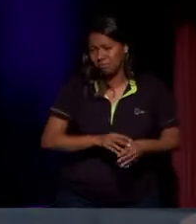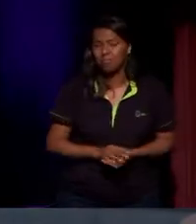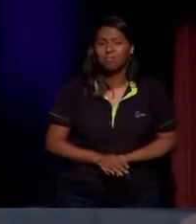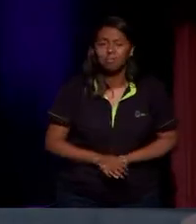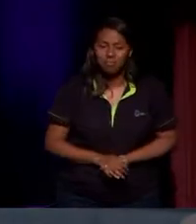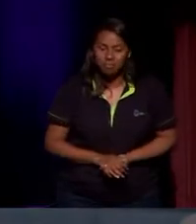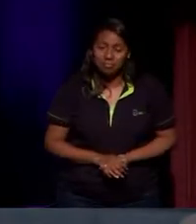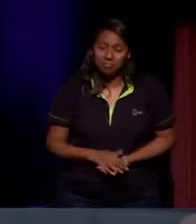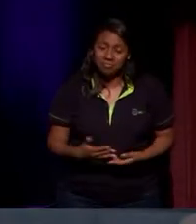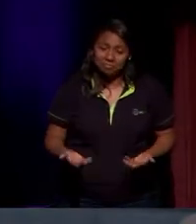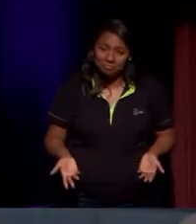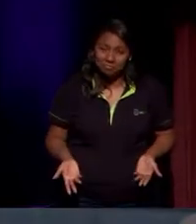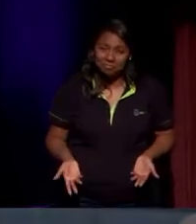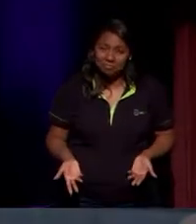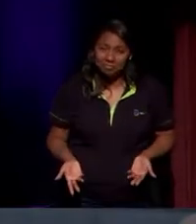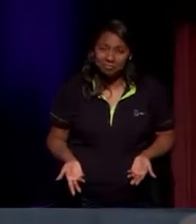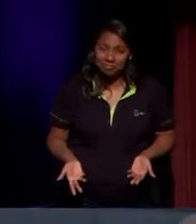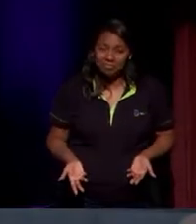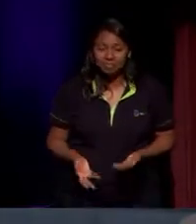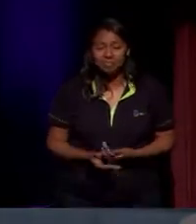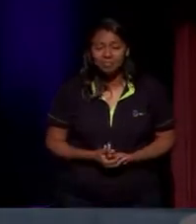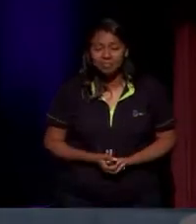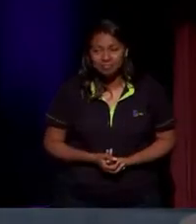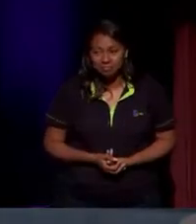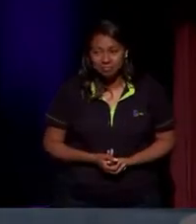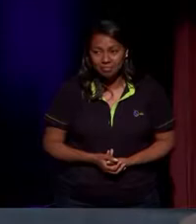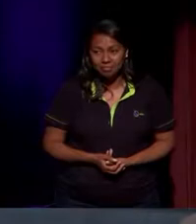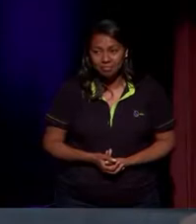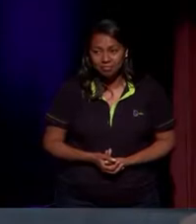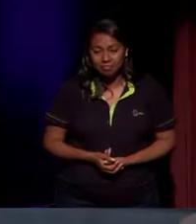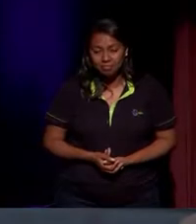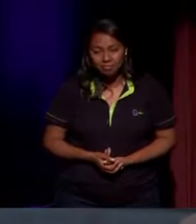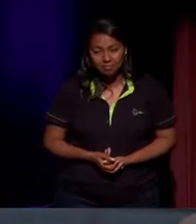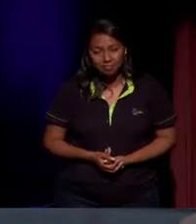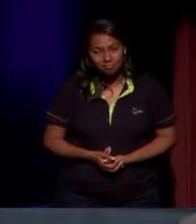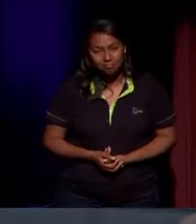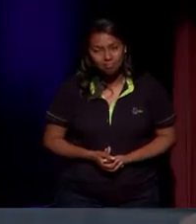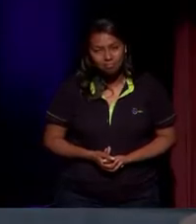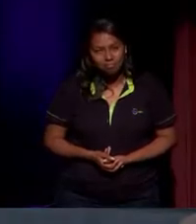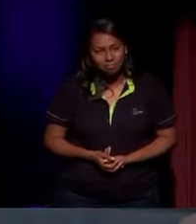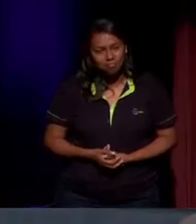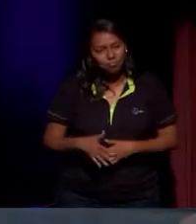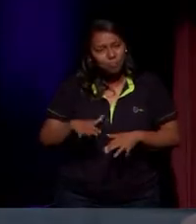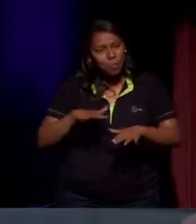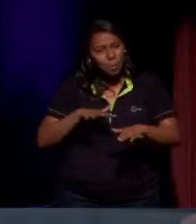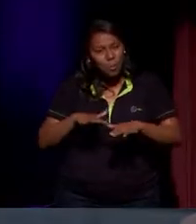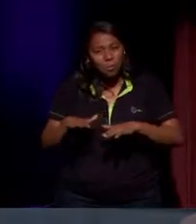So it was a movement that we cannot think